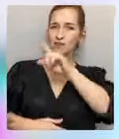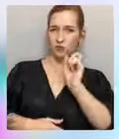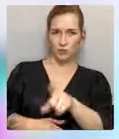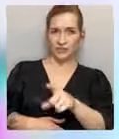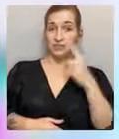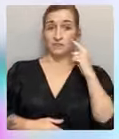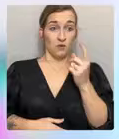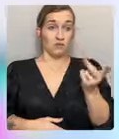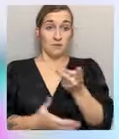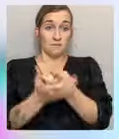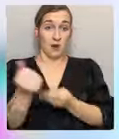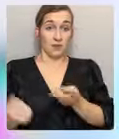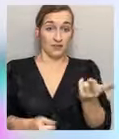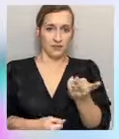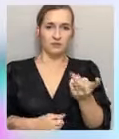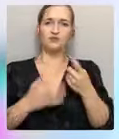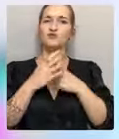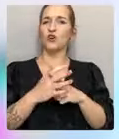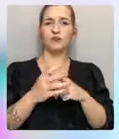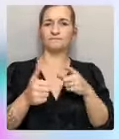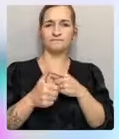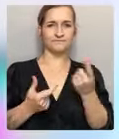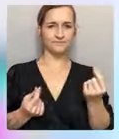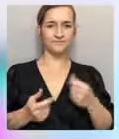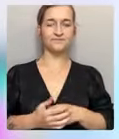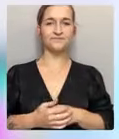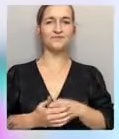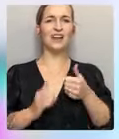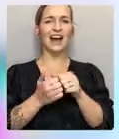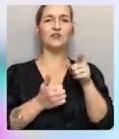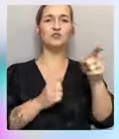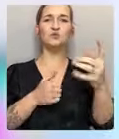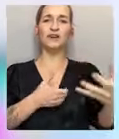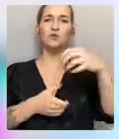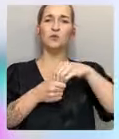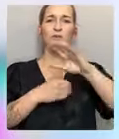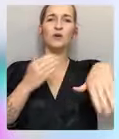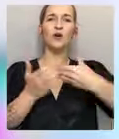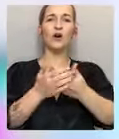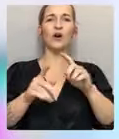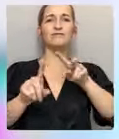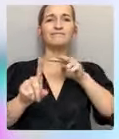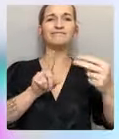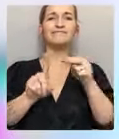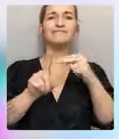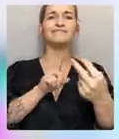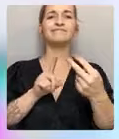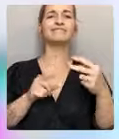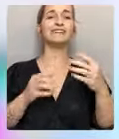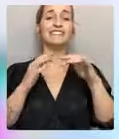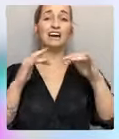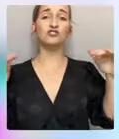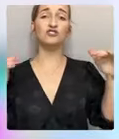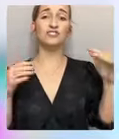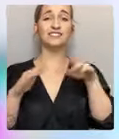So, I have a question for all of you, and let's start with this one. How can you incorporate all kinds of perspectives, diversity, accessibility,